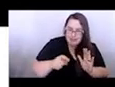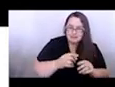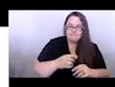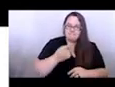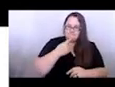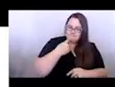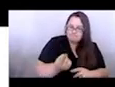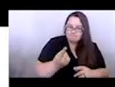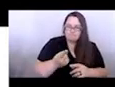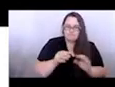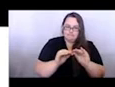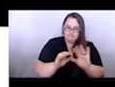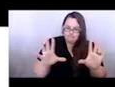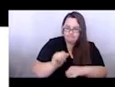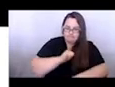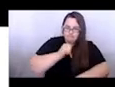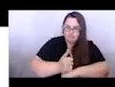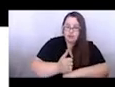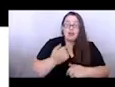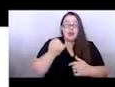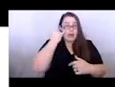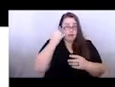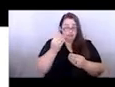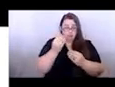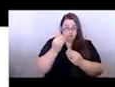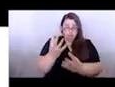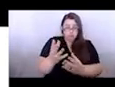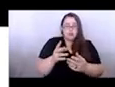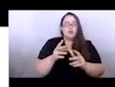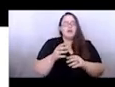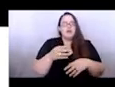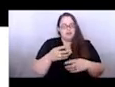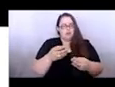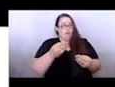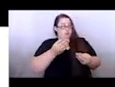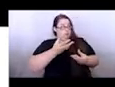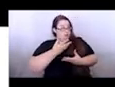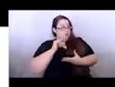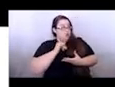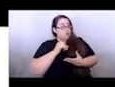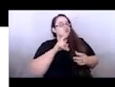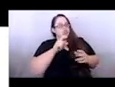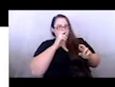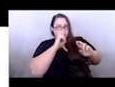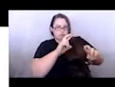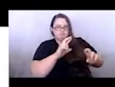it's important to understand and respect those boundaries. And it may be awkward at first, especially in the beginning,